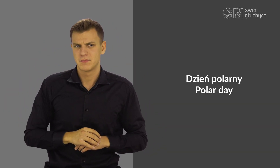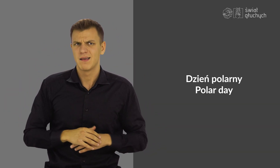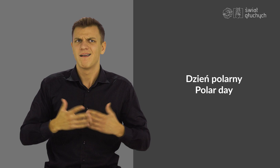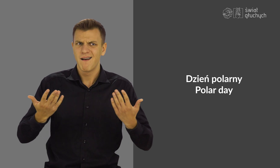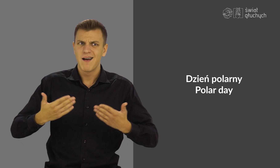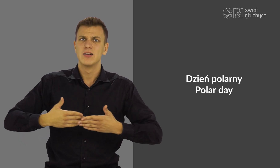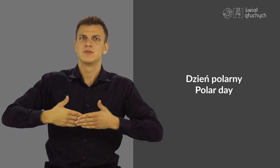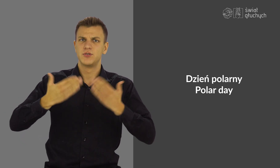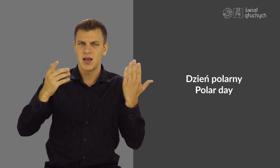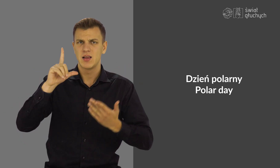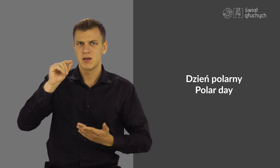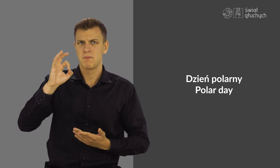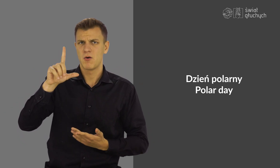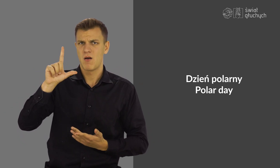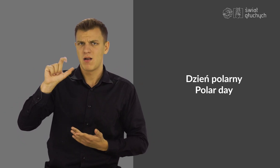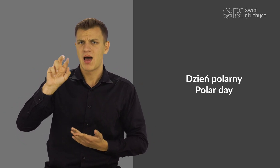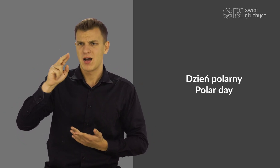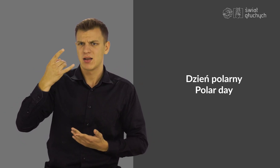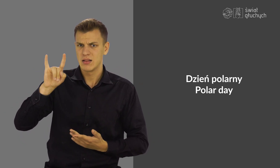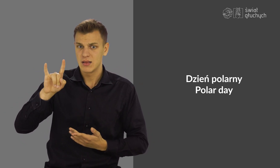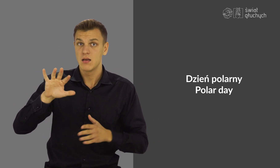And just as we have a "polar day",